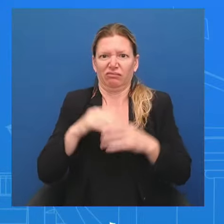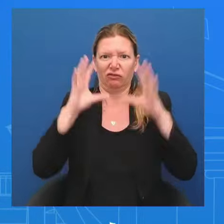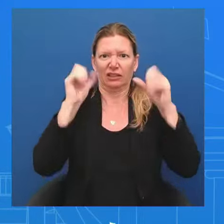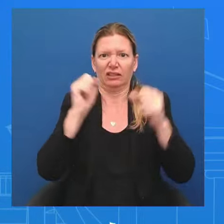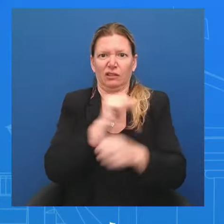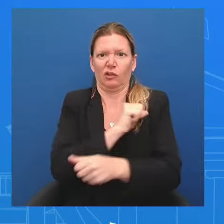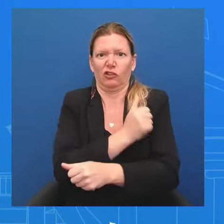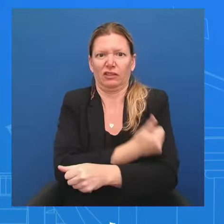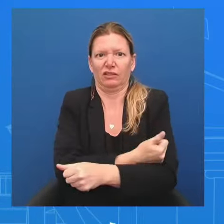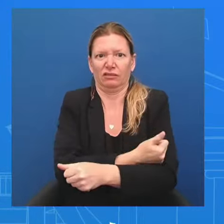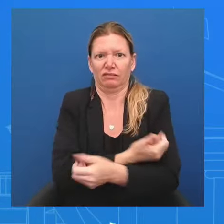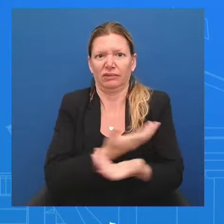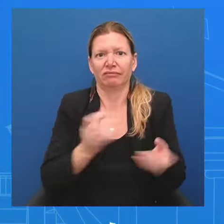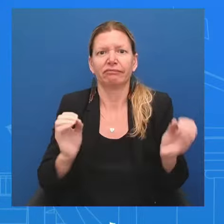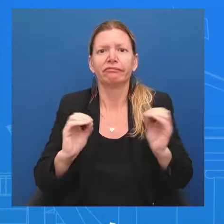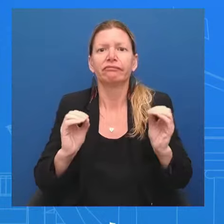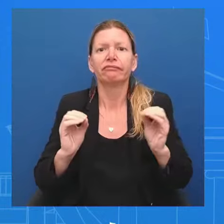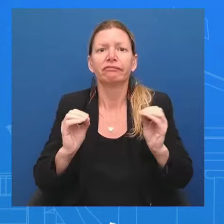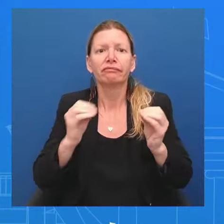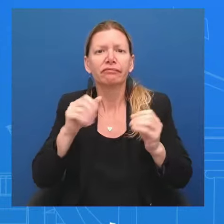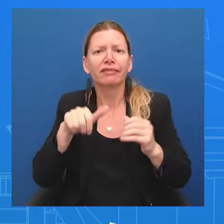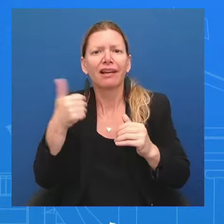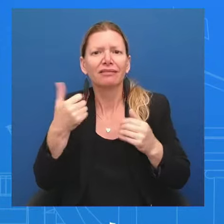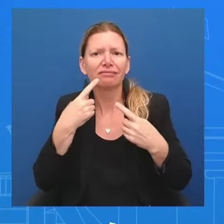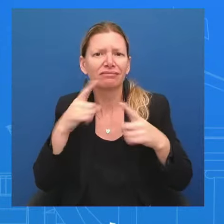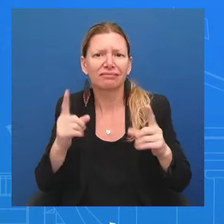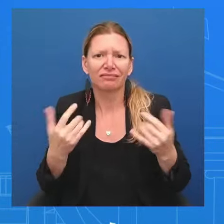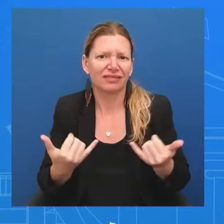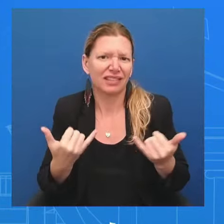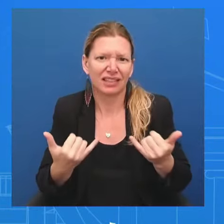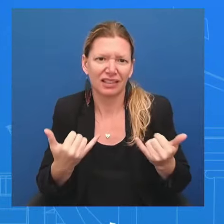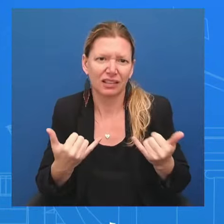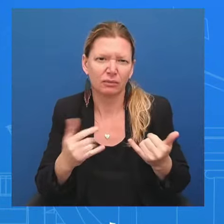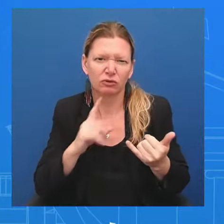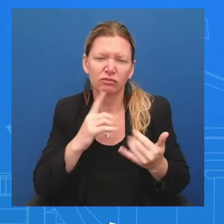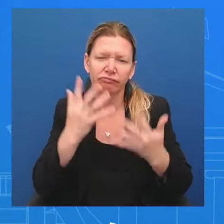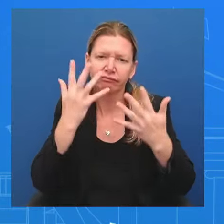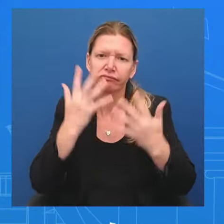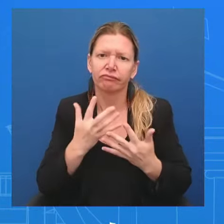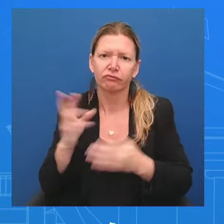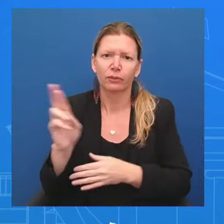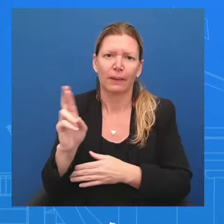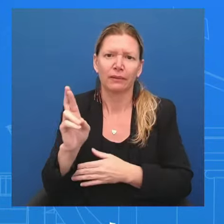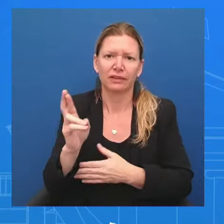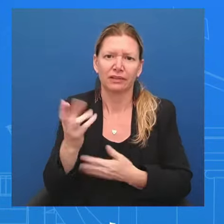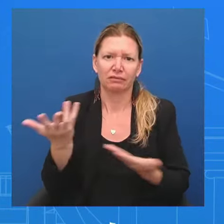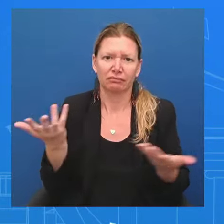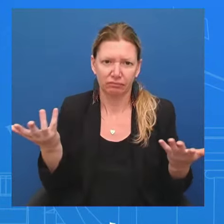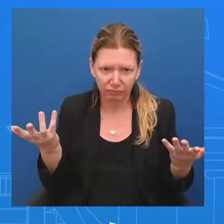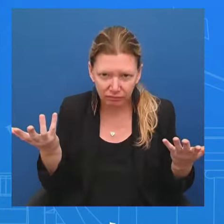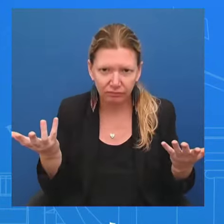but it is unfortunate that Republicans who came to the table, who wanted to work out and deal with an issue,